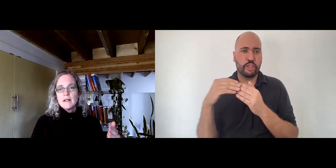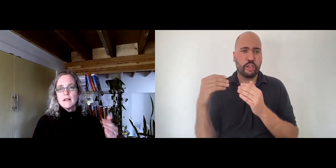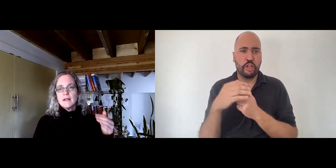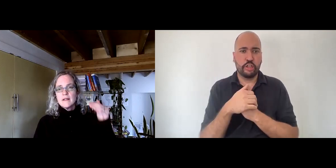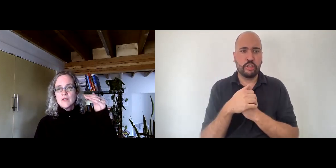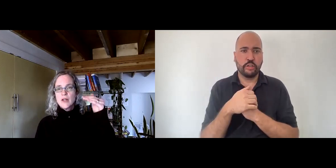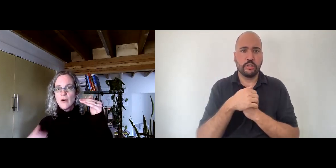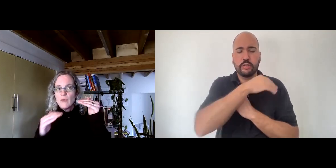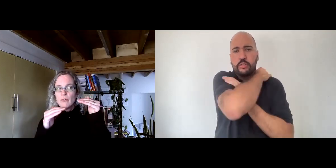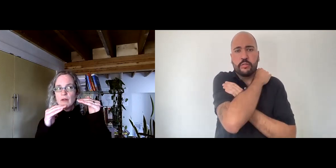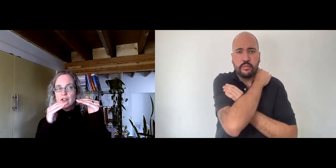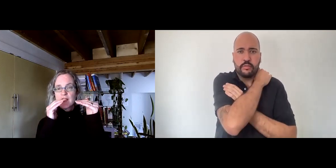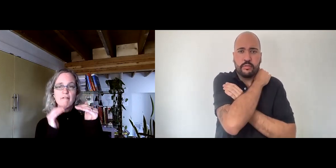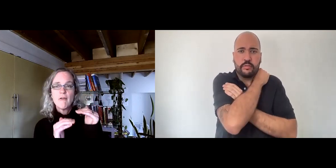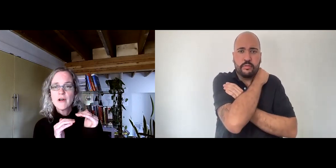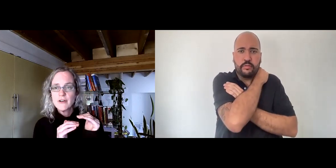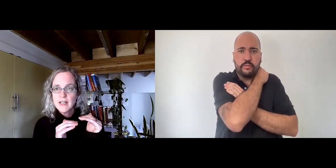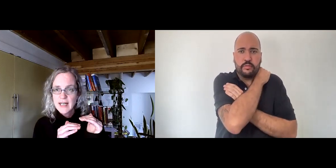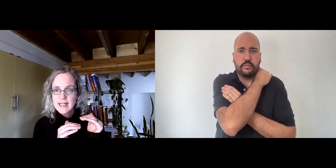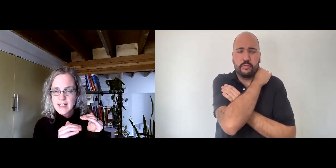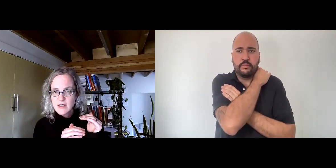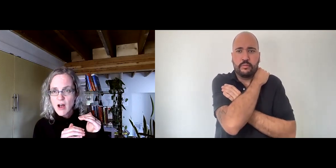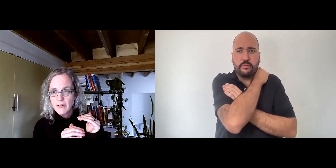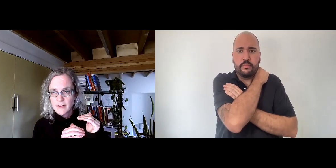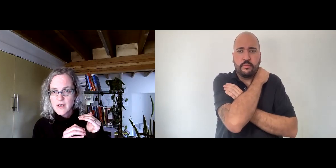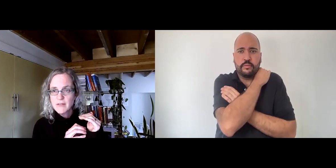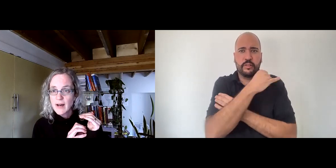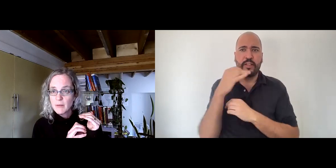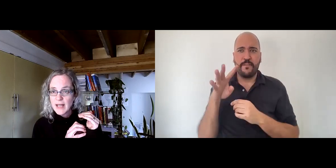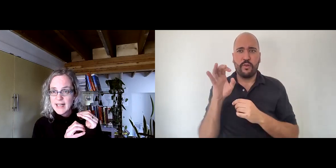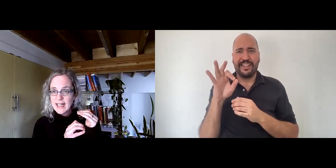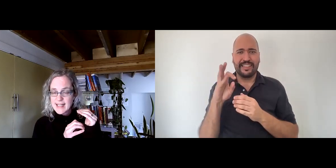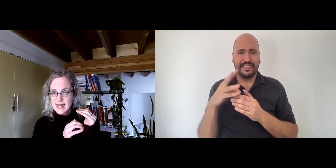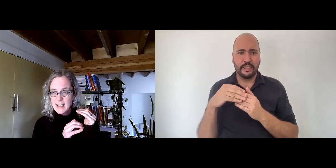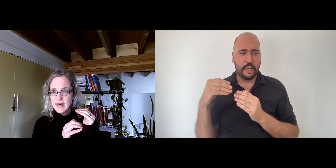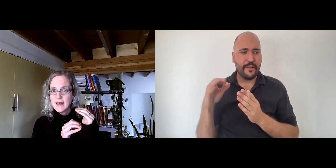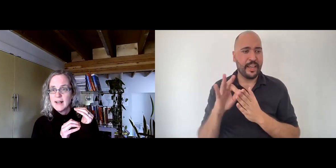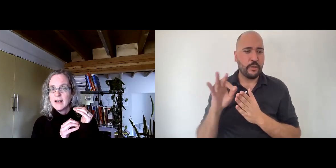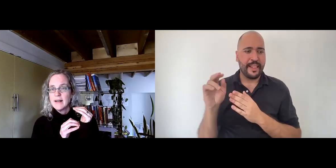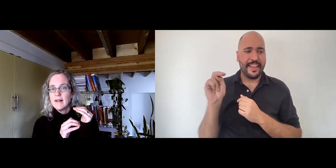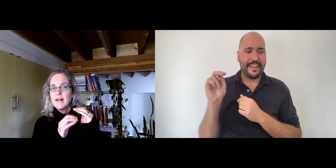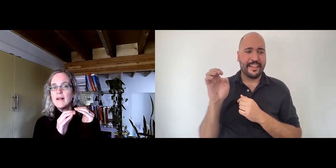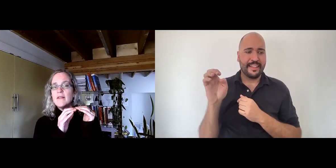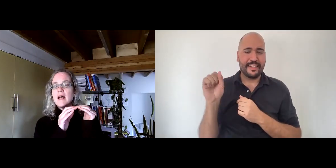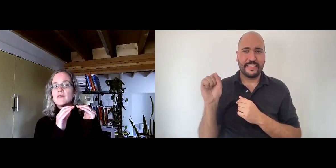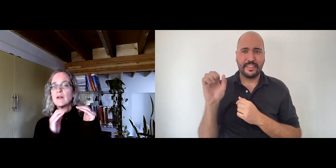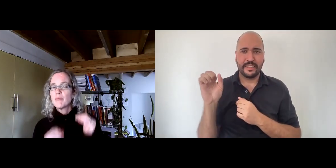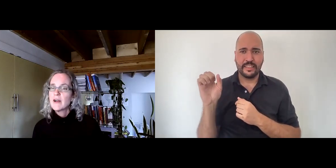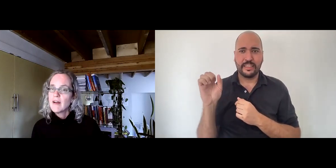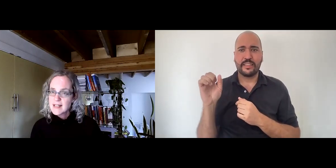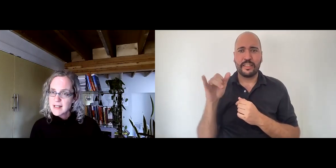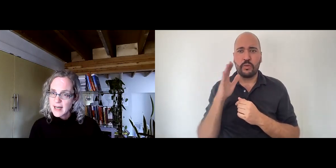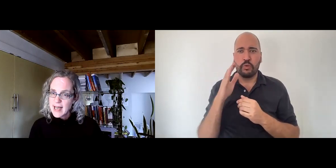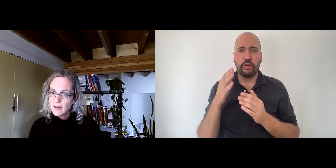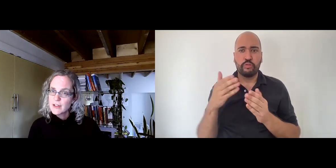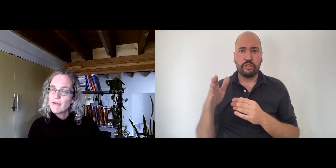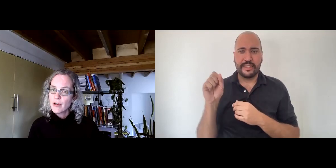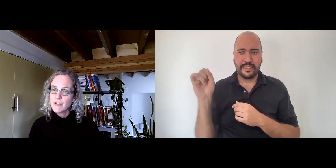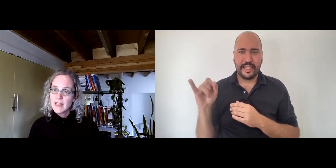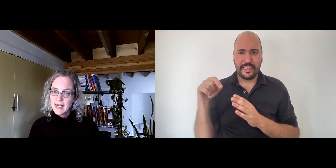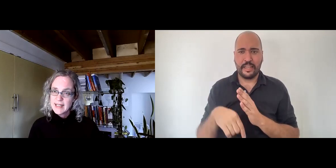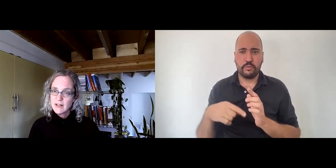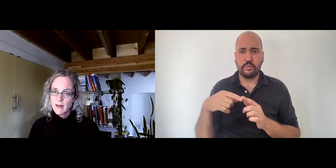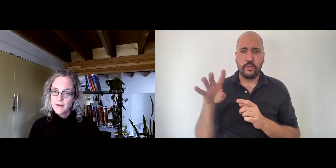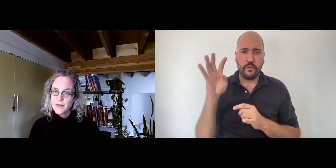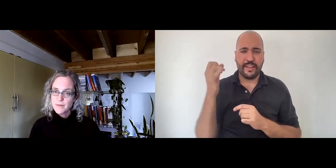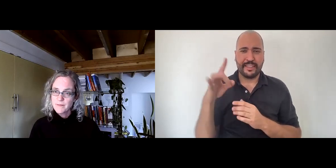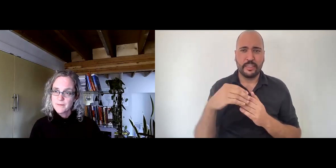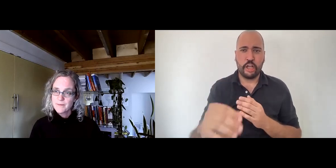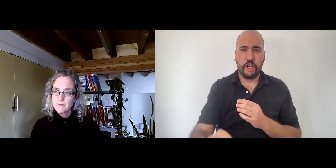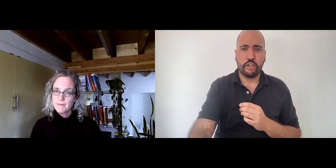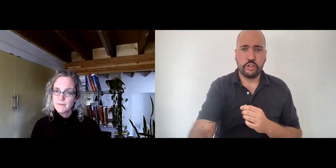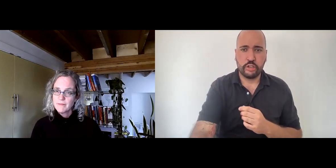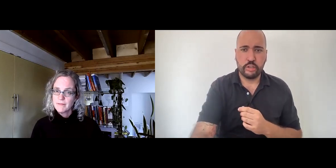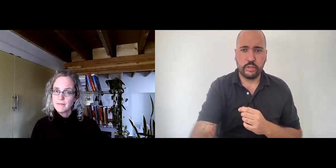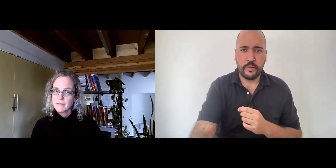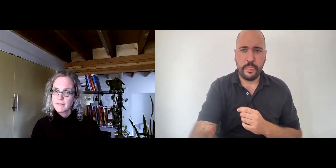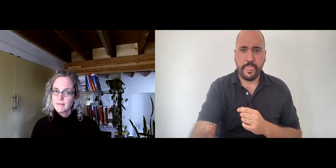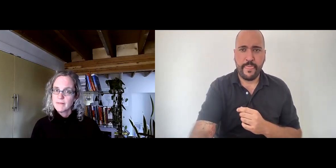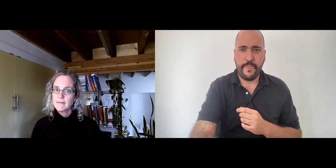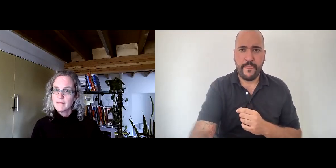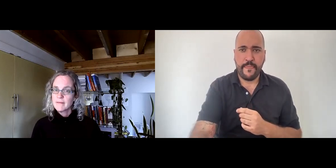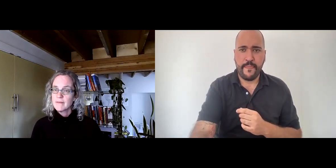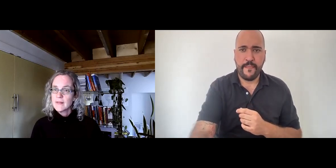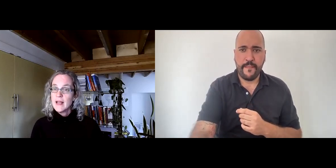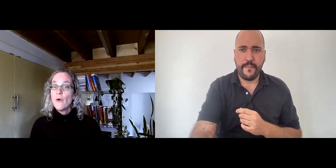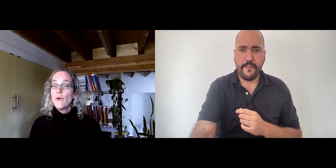So if she's got $496 countable, that's gonna bring her SSI down to $418.